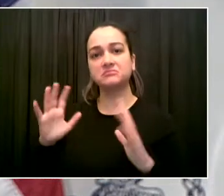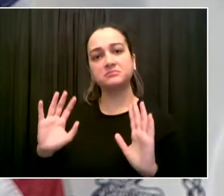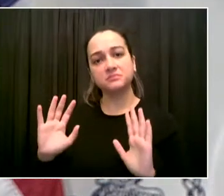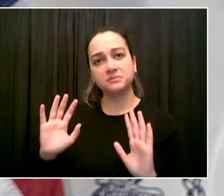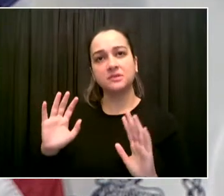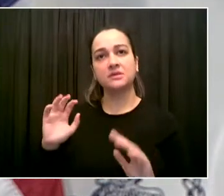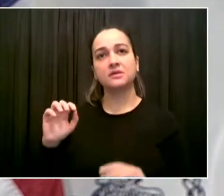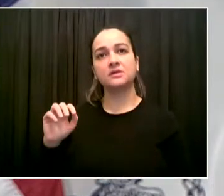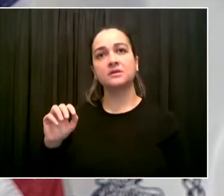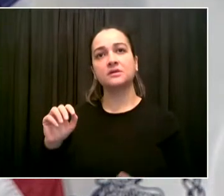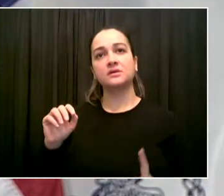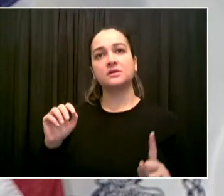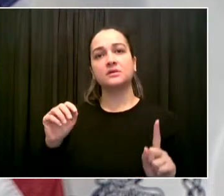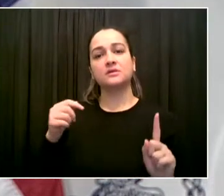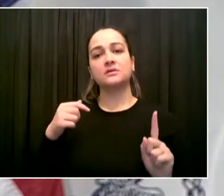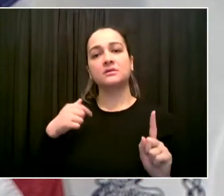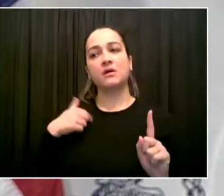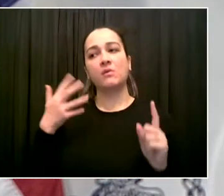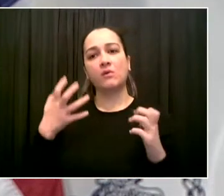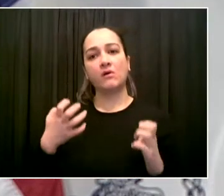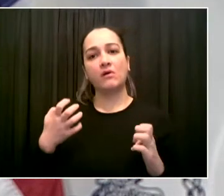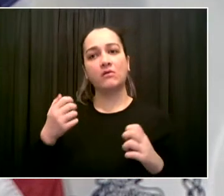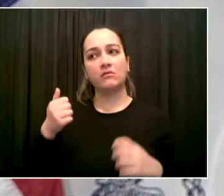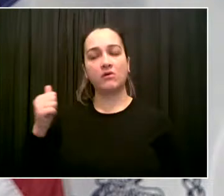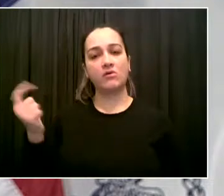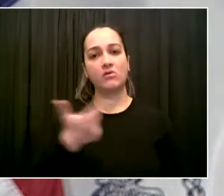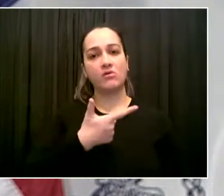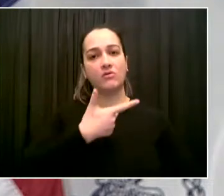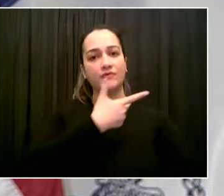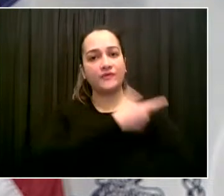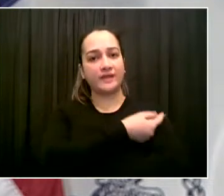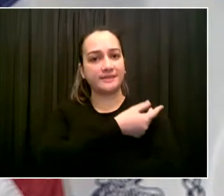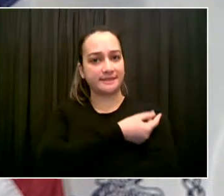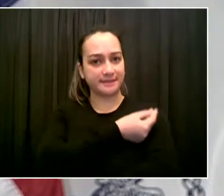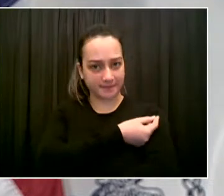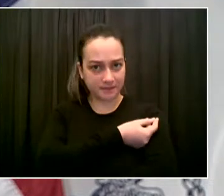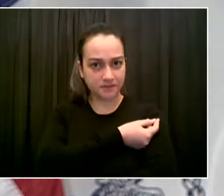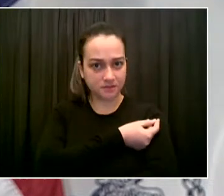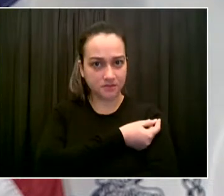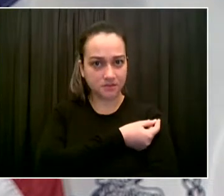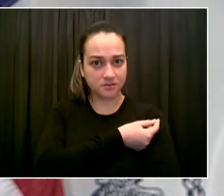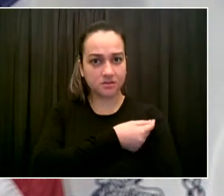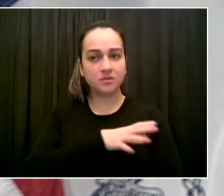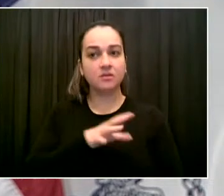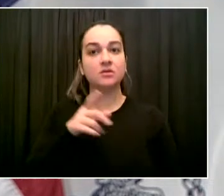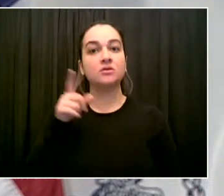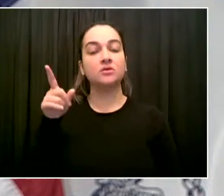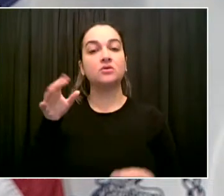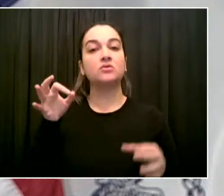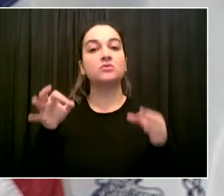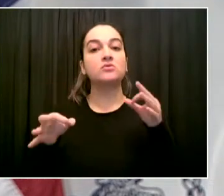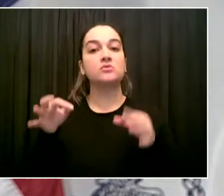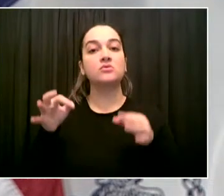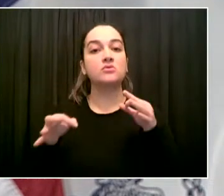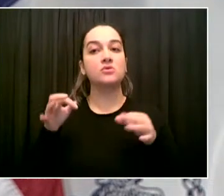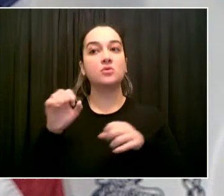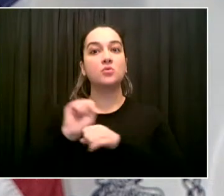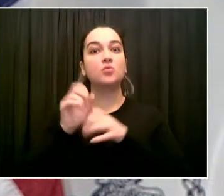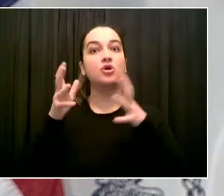FREEDOM TO VACCINATE. LET ME GIVE YOU AN EXAMPLE.